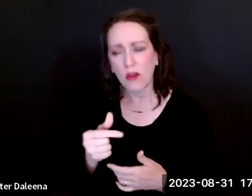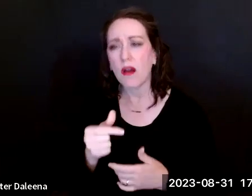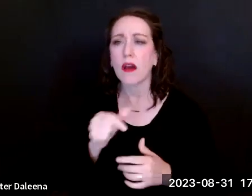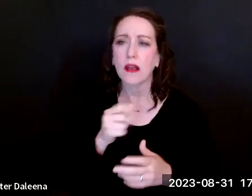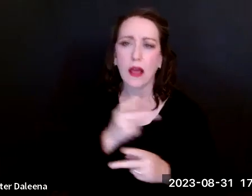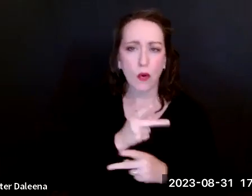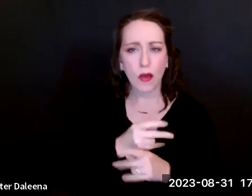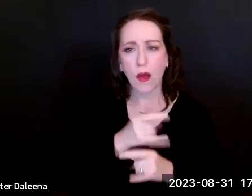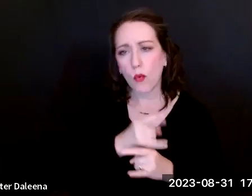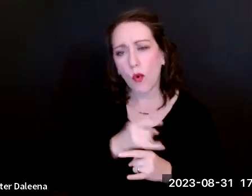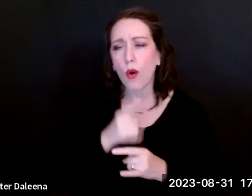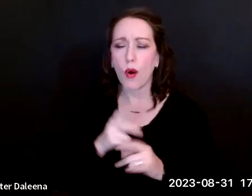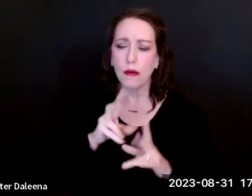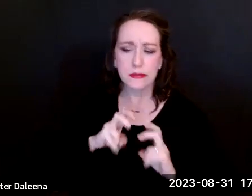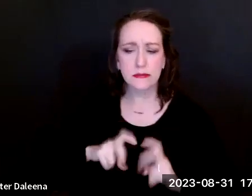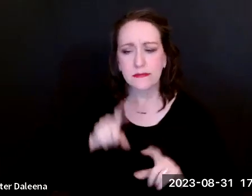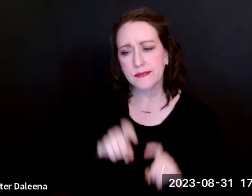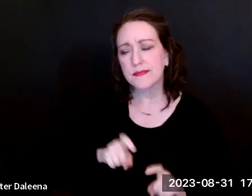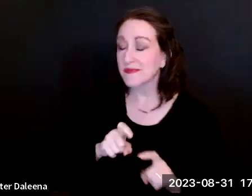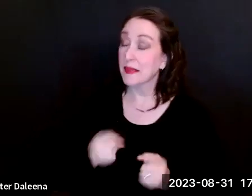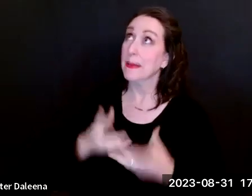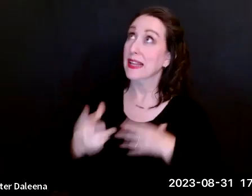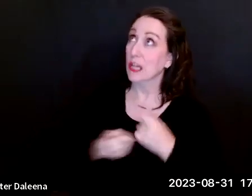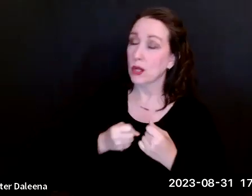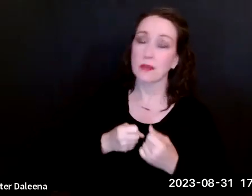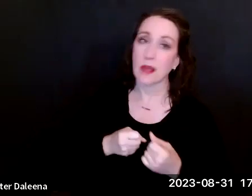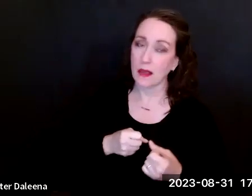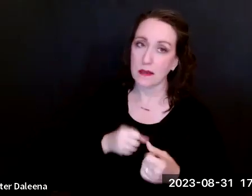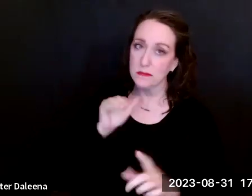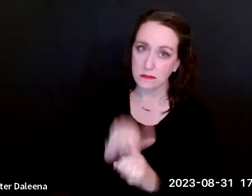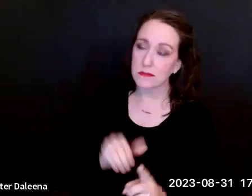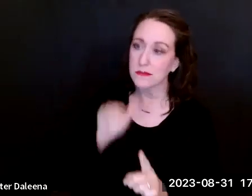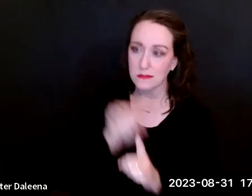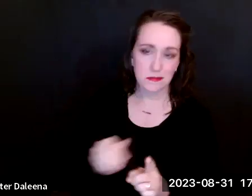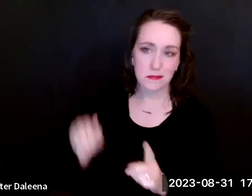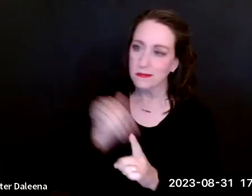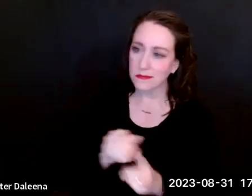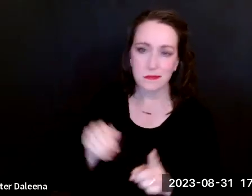so for many years I have harped on this issue and I'm hoping during this time of change and